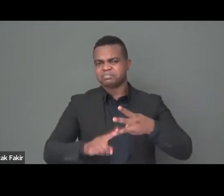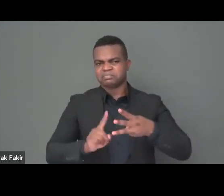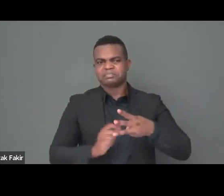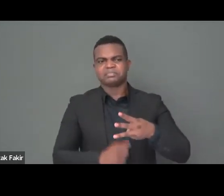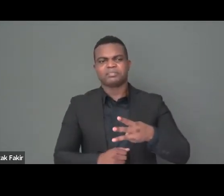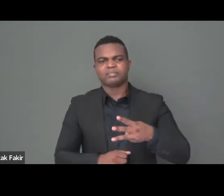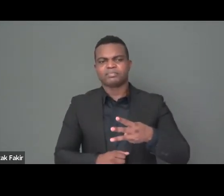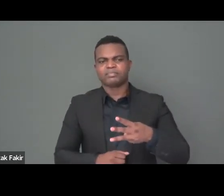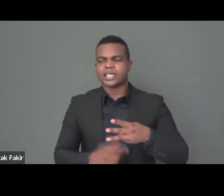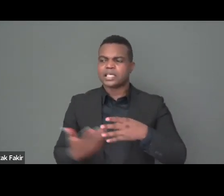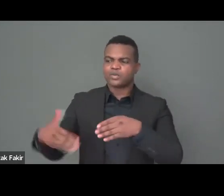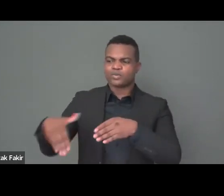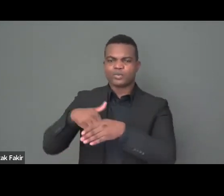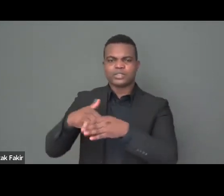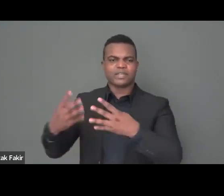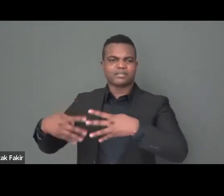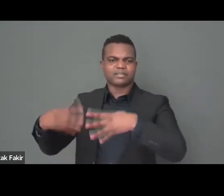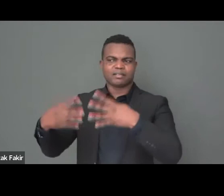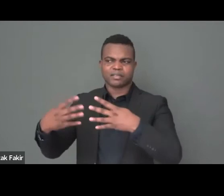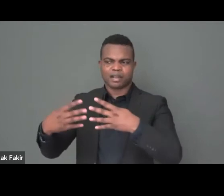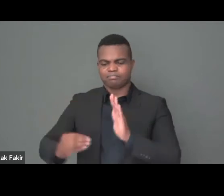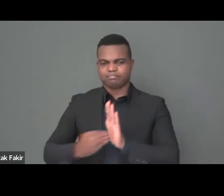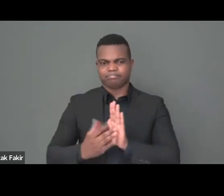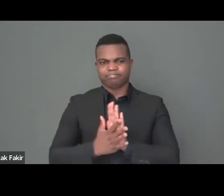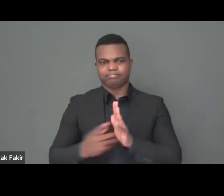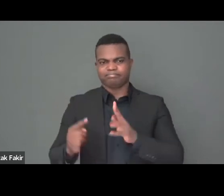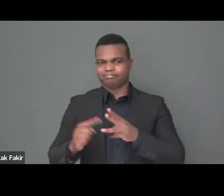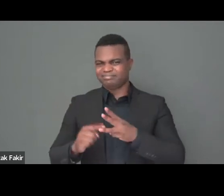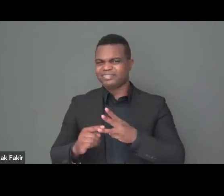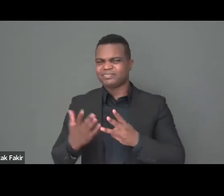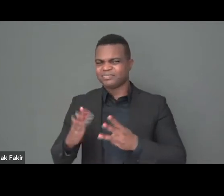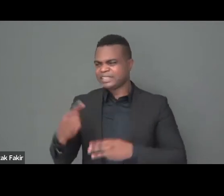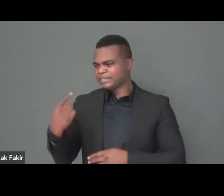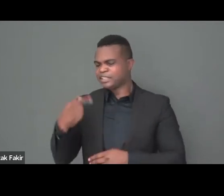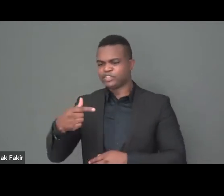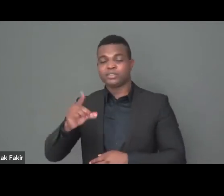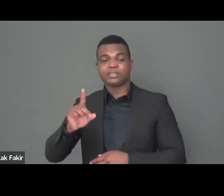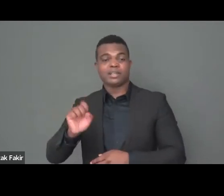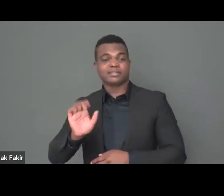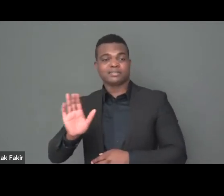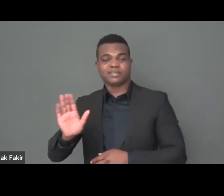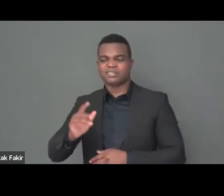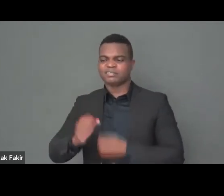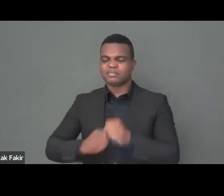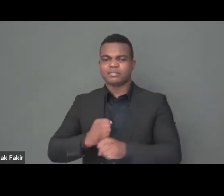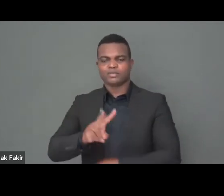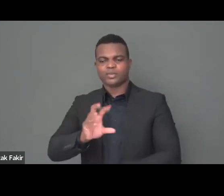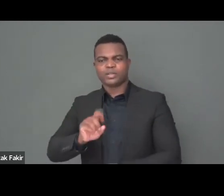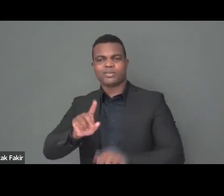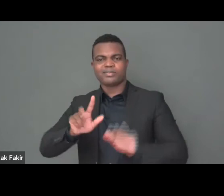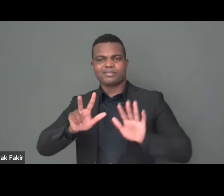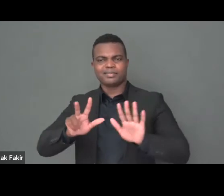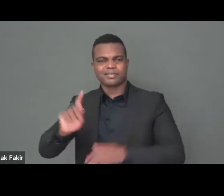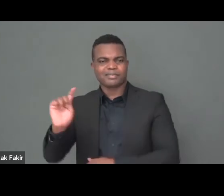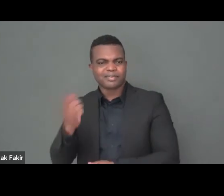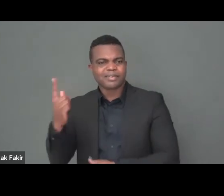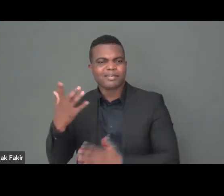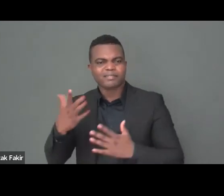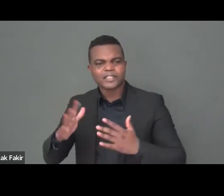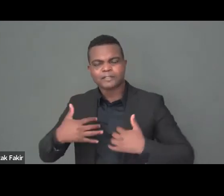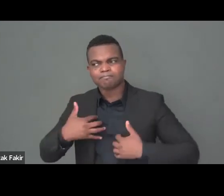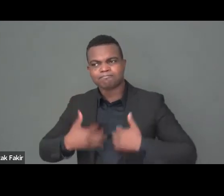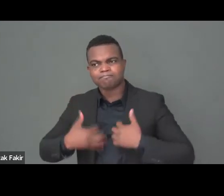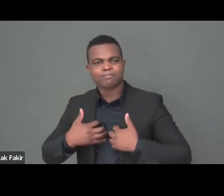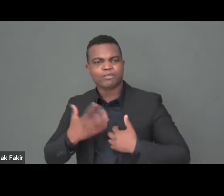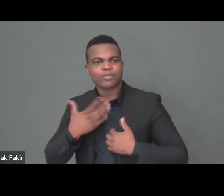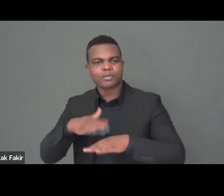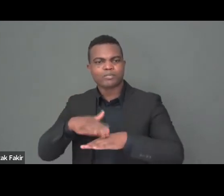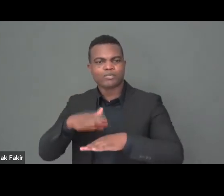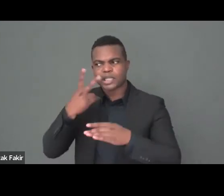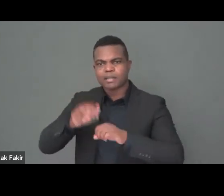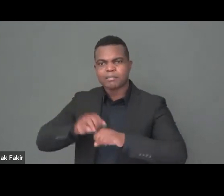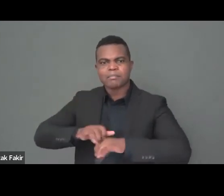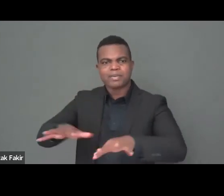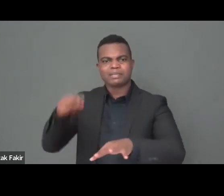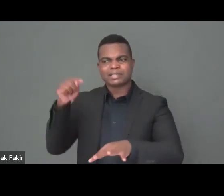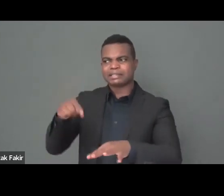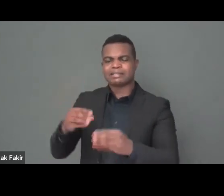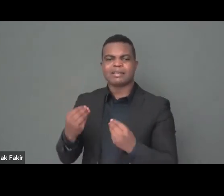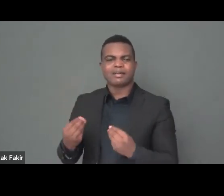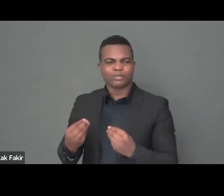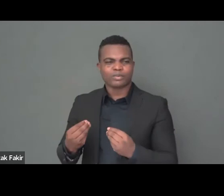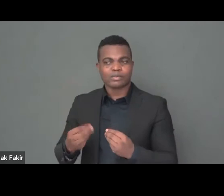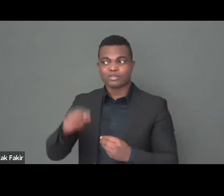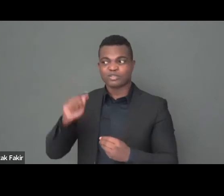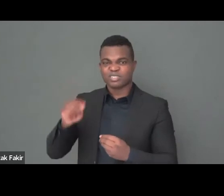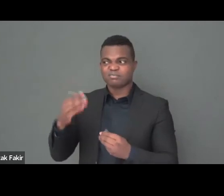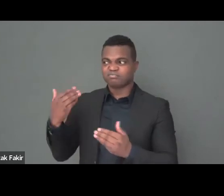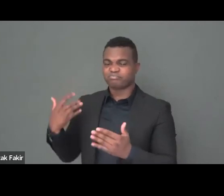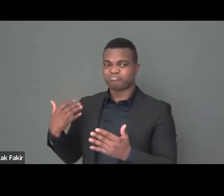Eric Ngondi: And how persons with disabilities are involved, and in light of this Canyon national Bureau of Statistics has called for an inventory of the secret sauce in not and other non state.